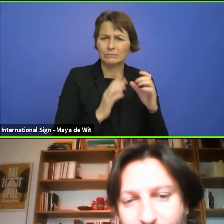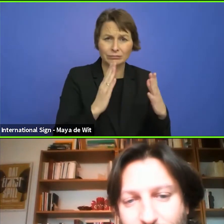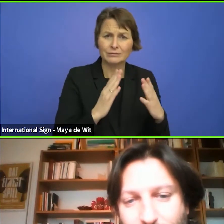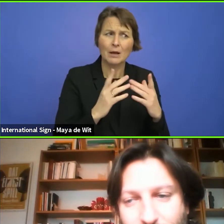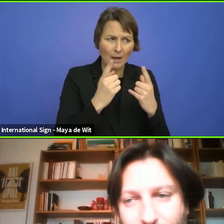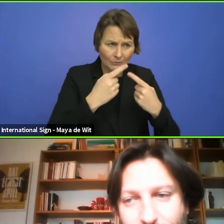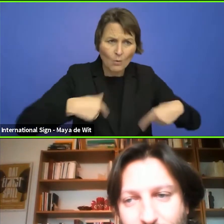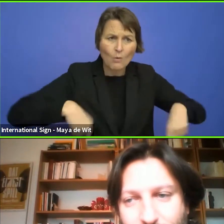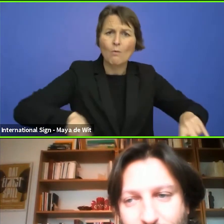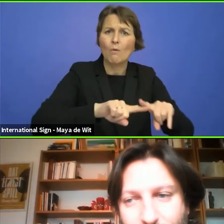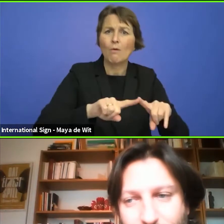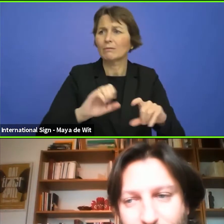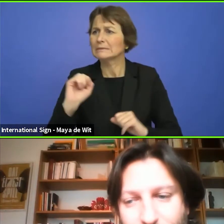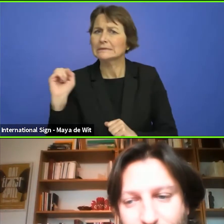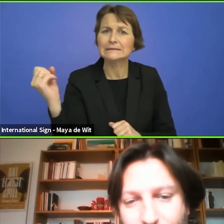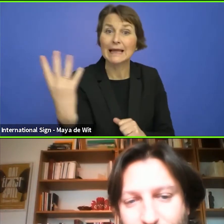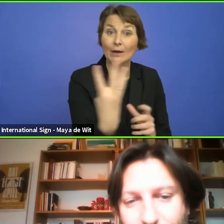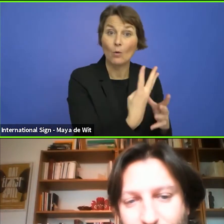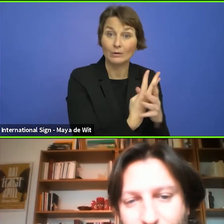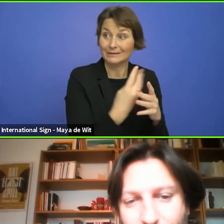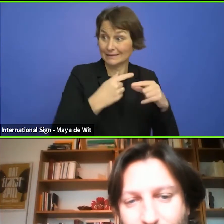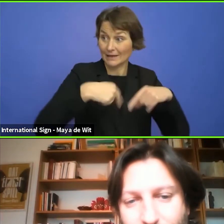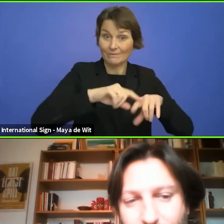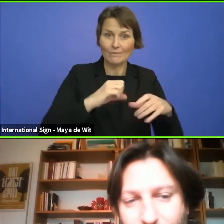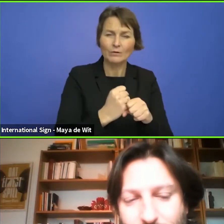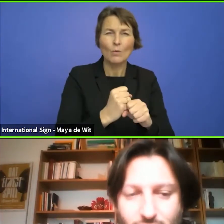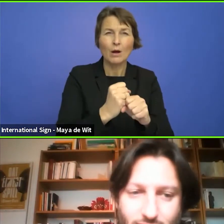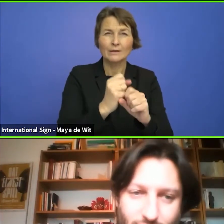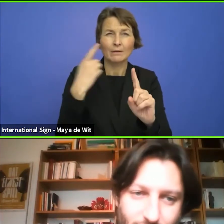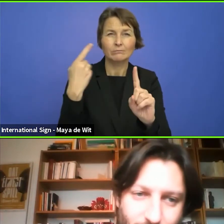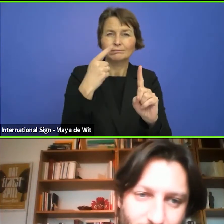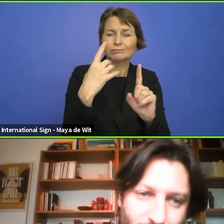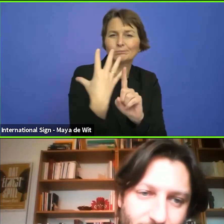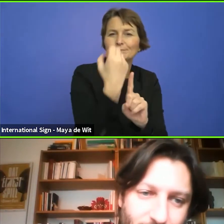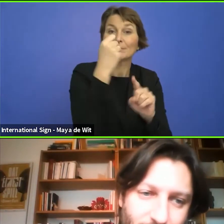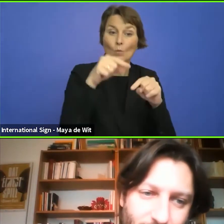the other stakeholders in our joint ambition for our sector to survive this crisis and to